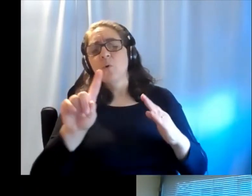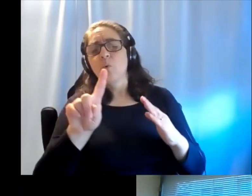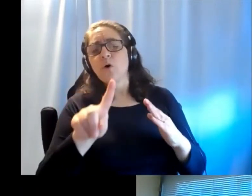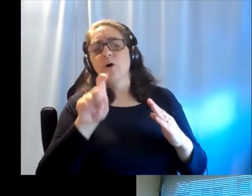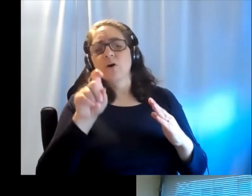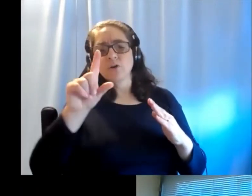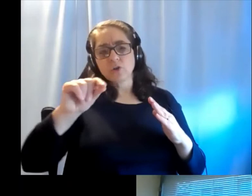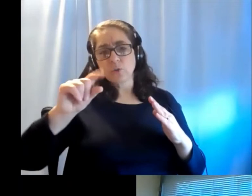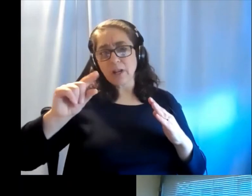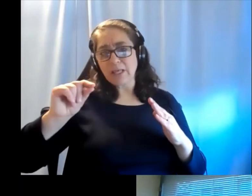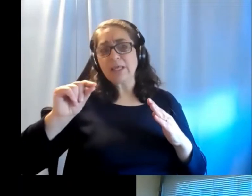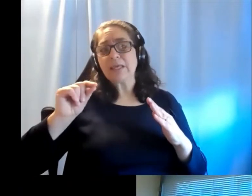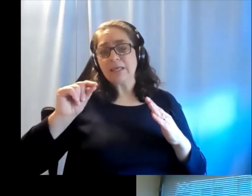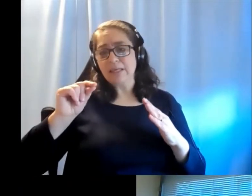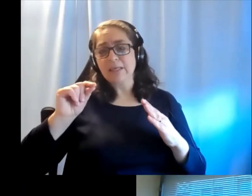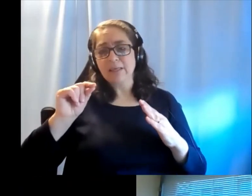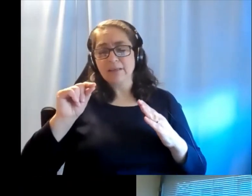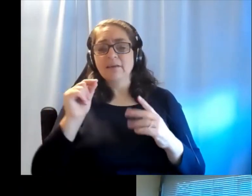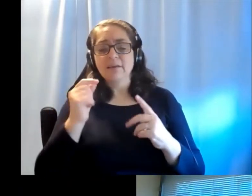in other 30 seconds.